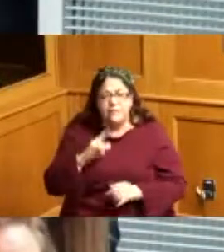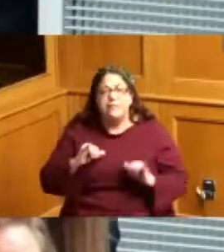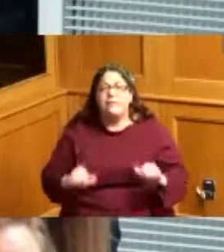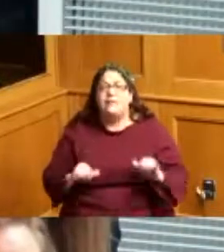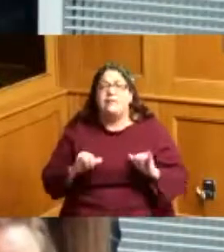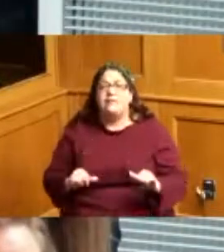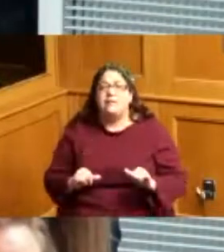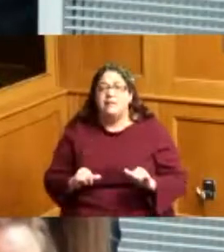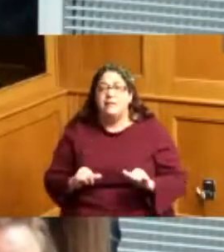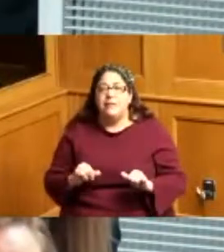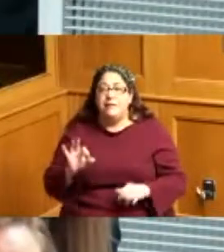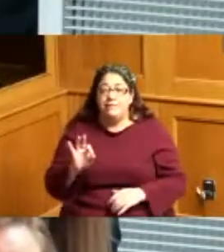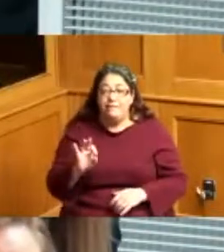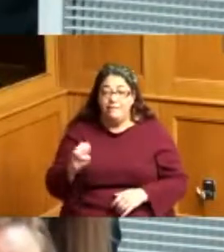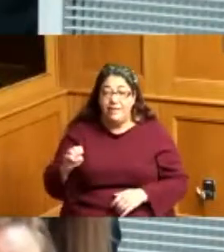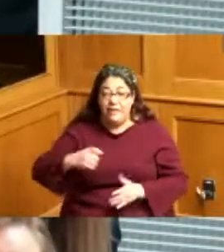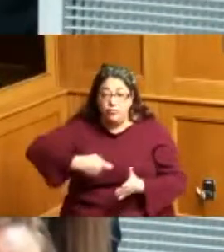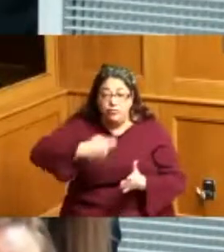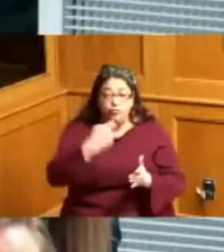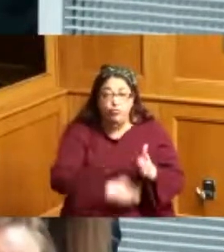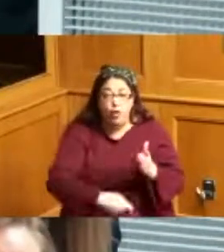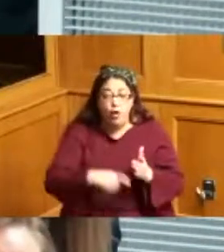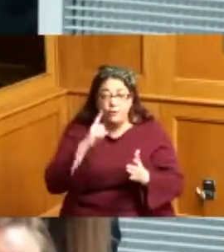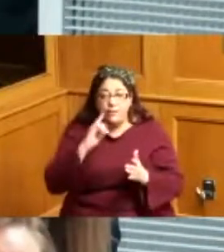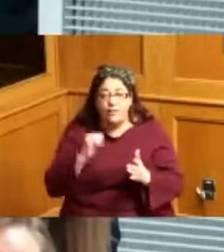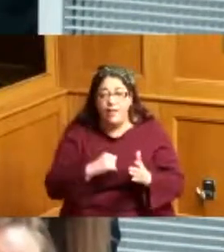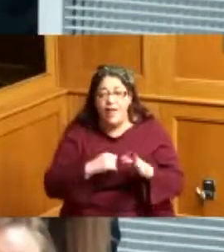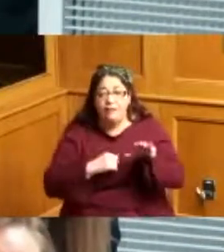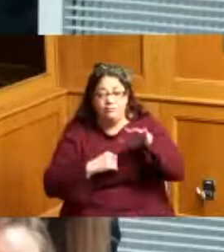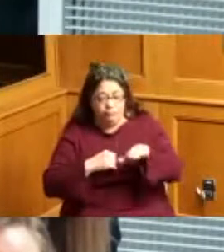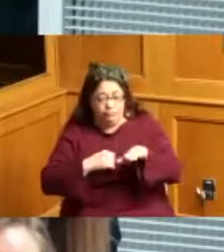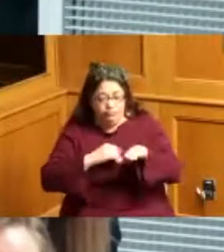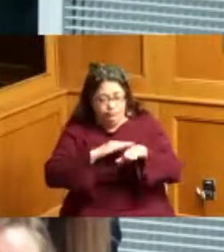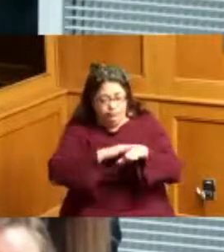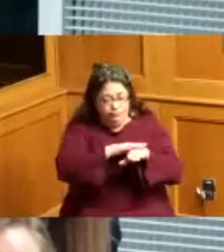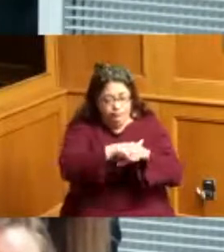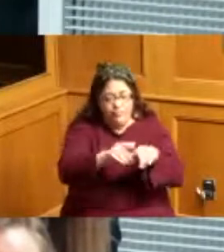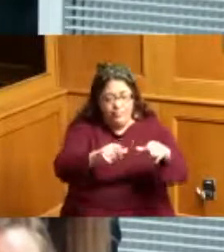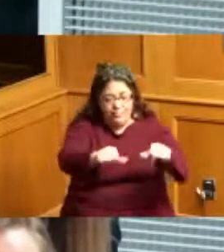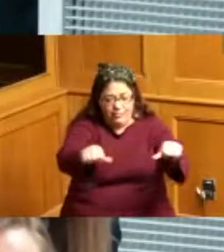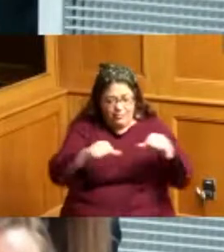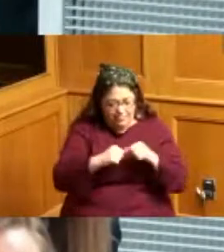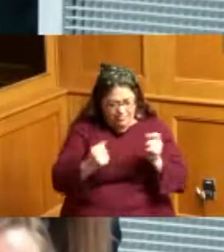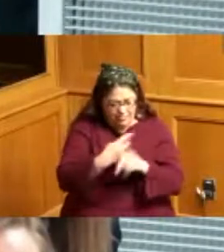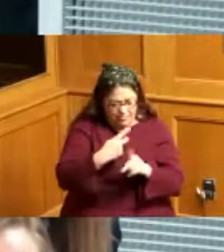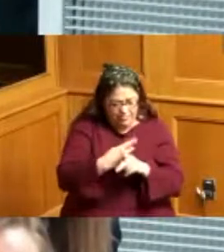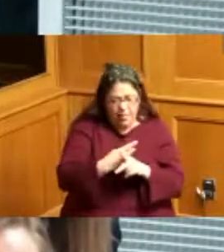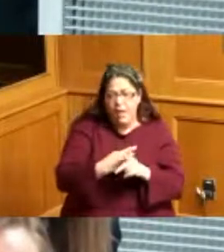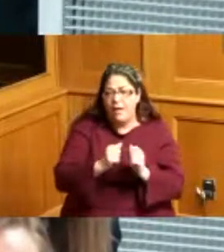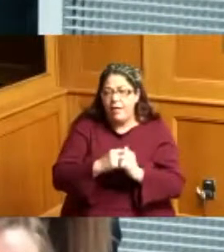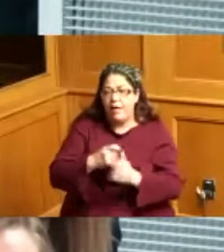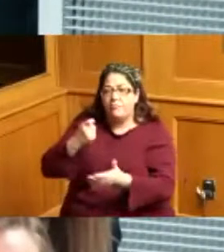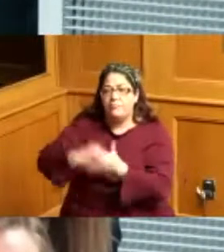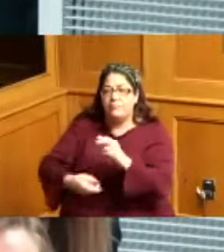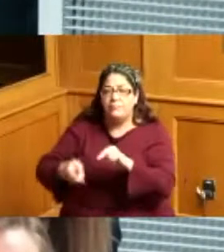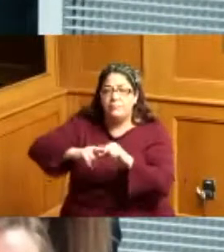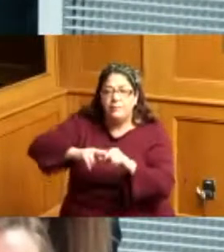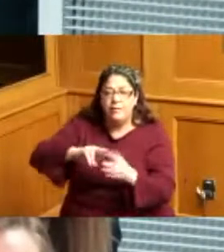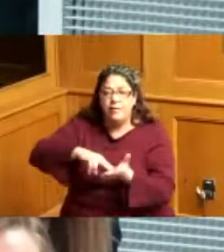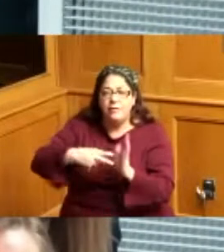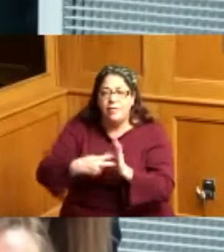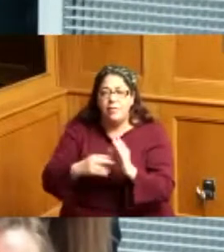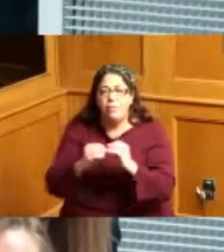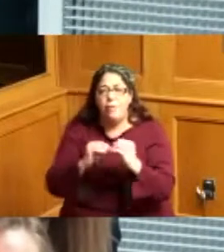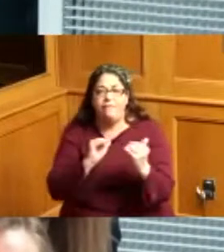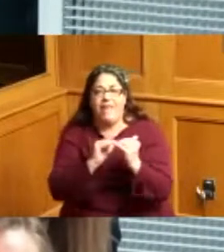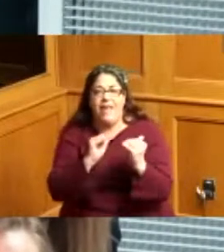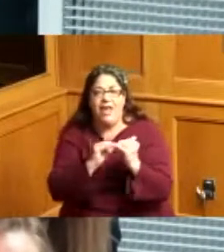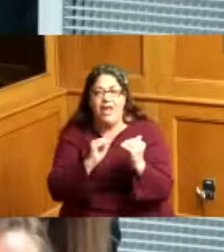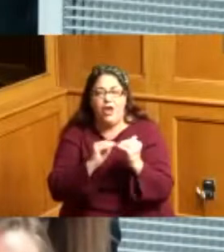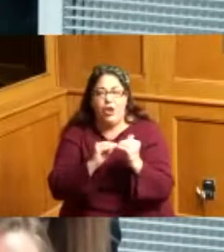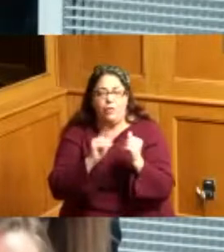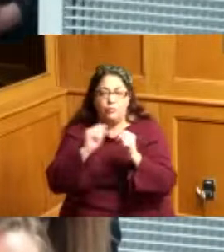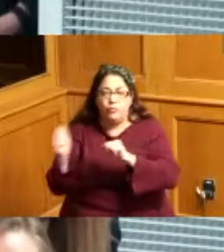surface fee if implemented could provide a more fair and equitable distribution of